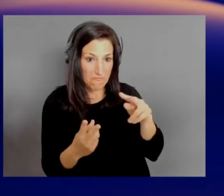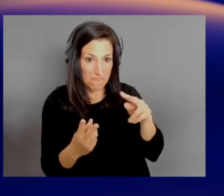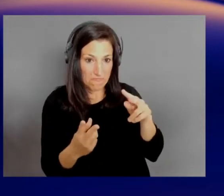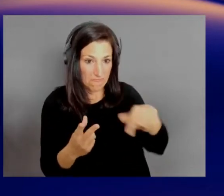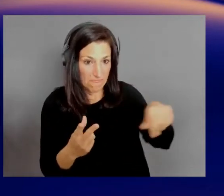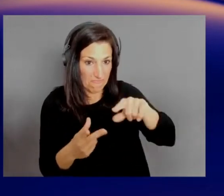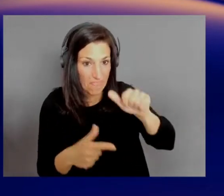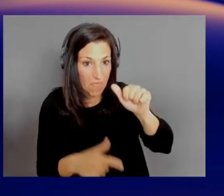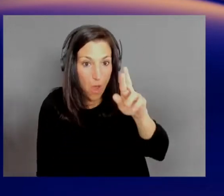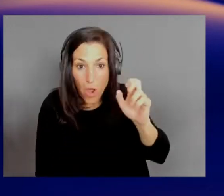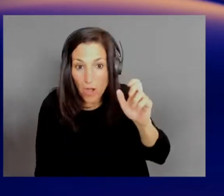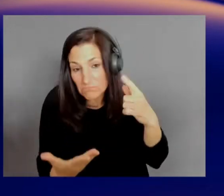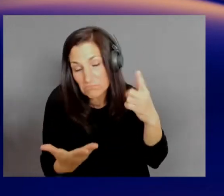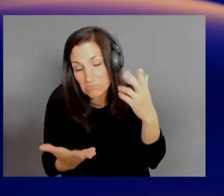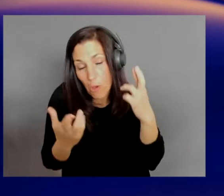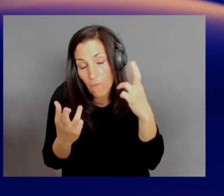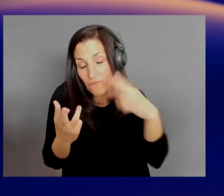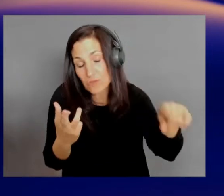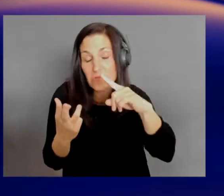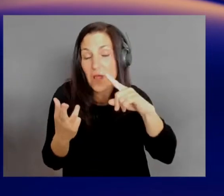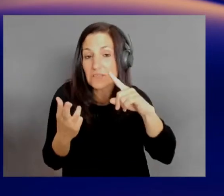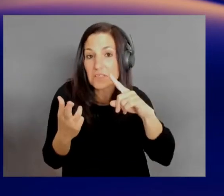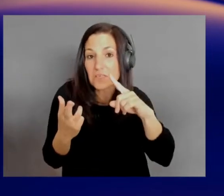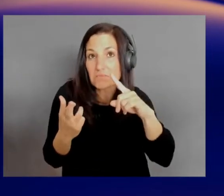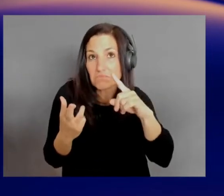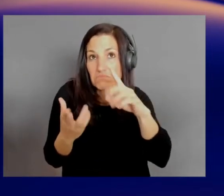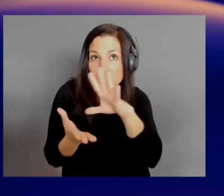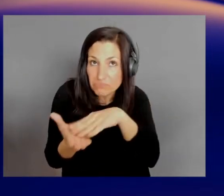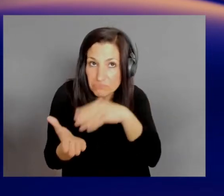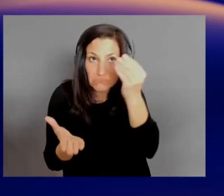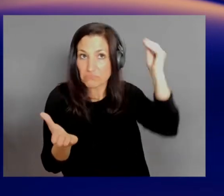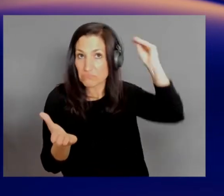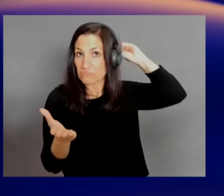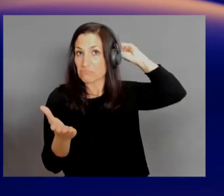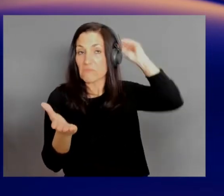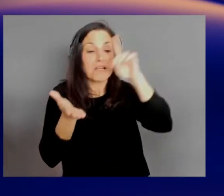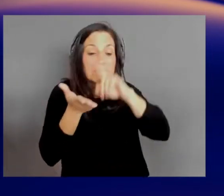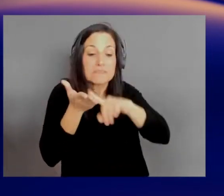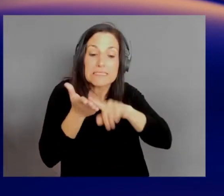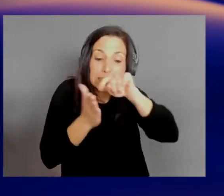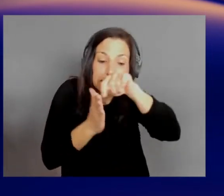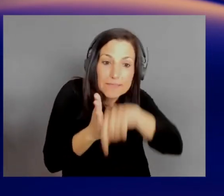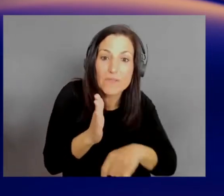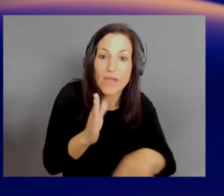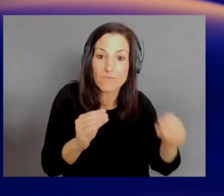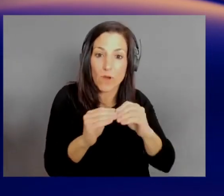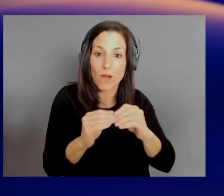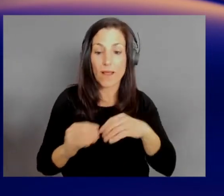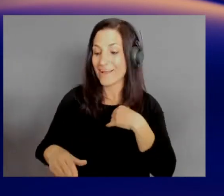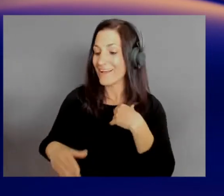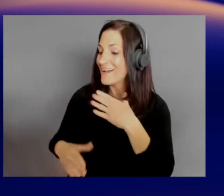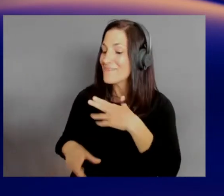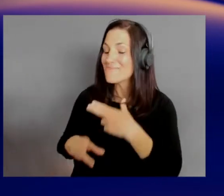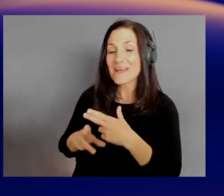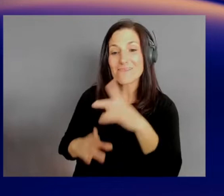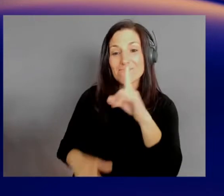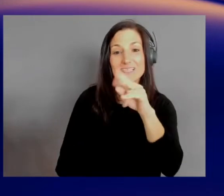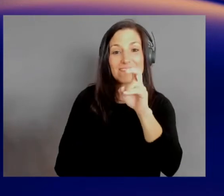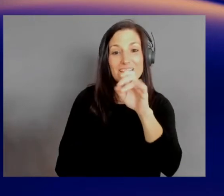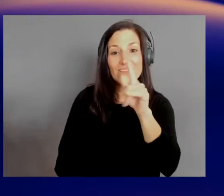and deep-dive as we go on down the stage. Yep, yeah, my name's Dave Lemons, I'm a Specialist Solutions Architect.